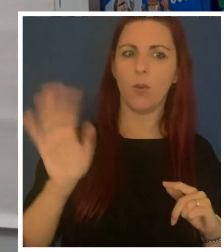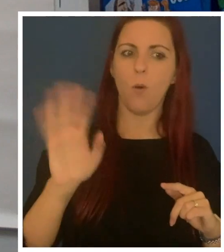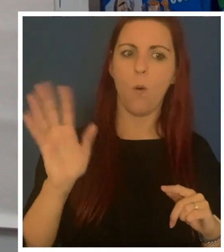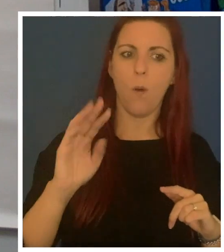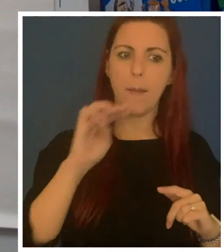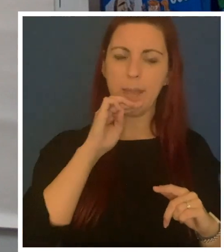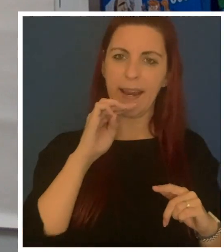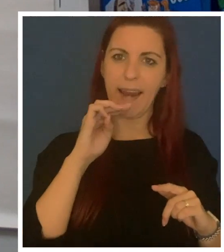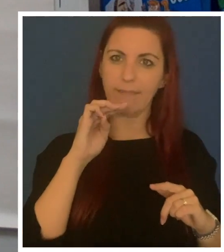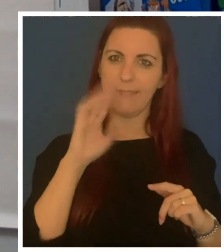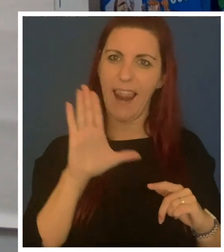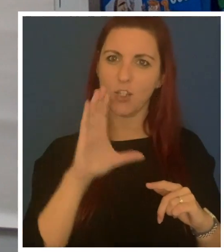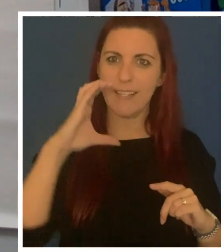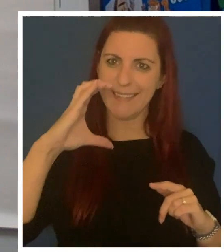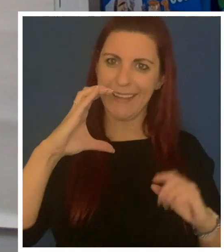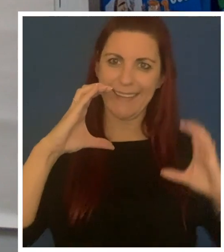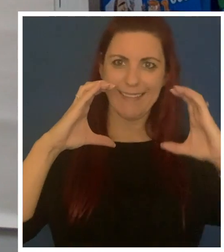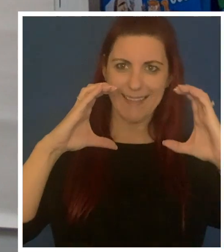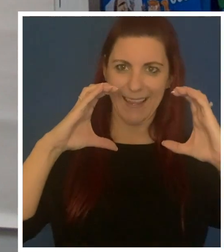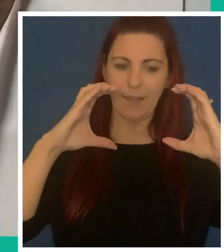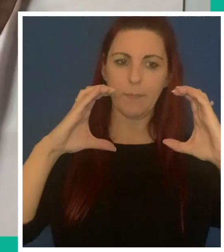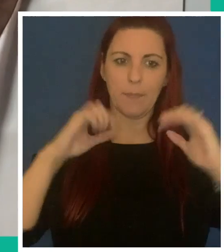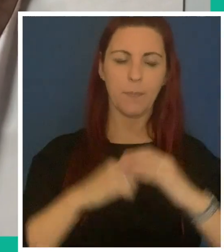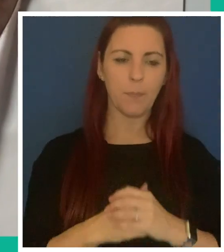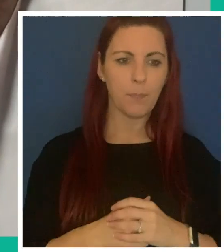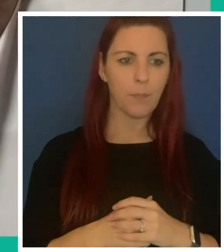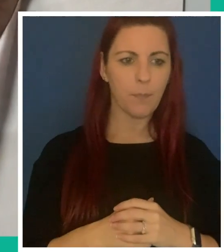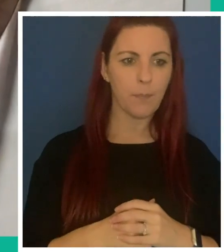going to do a C shape like the letter C and I'm going to do one over here.